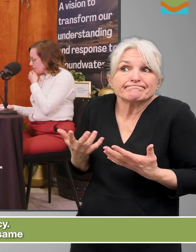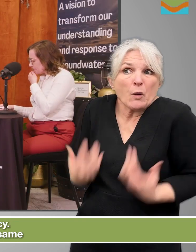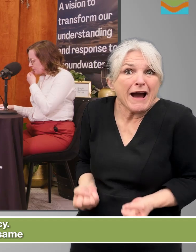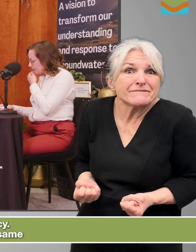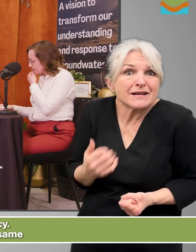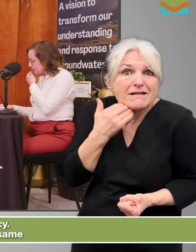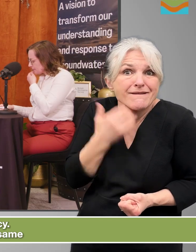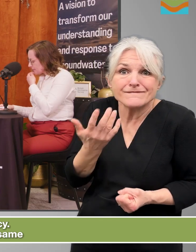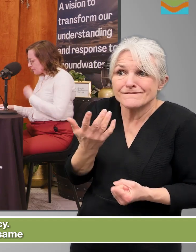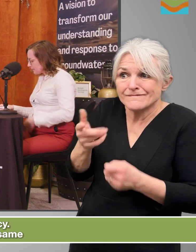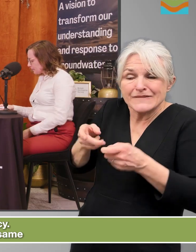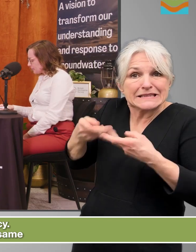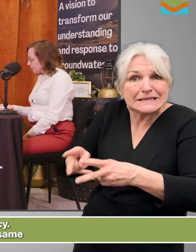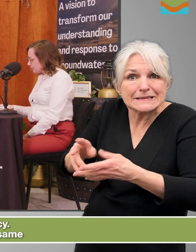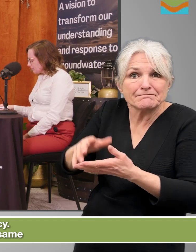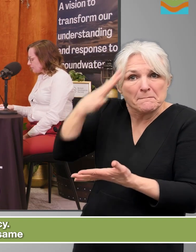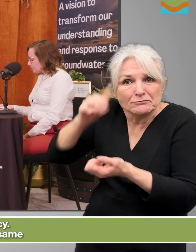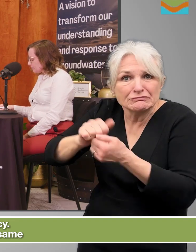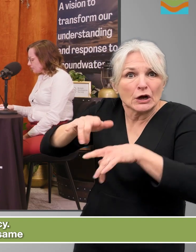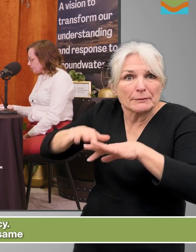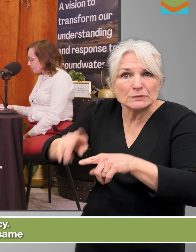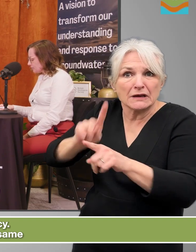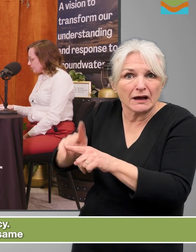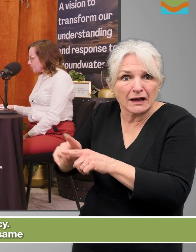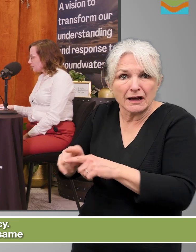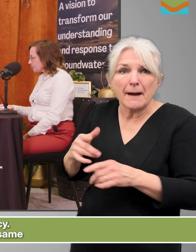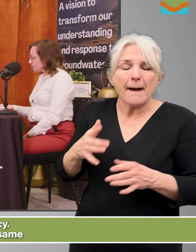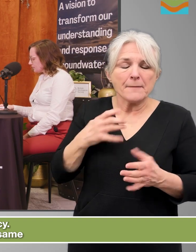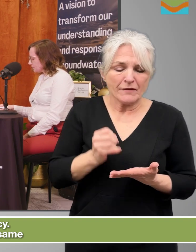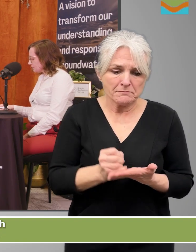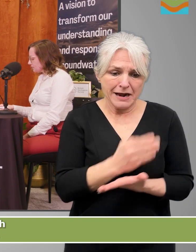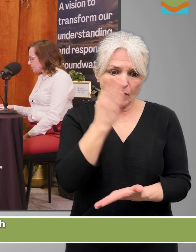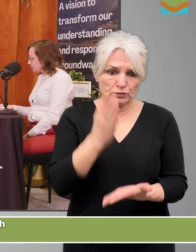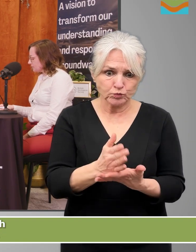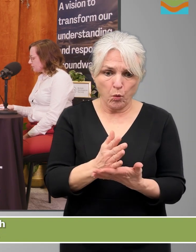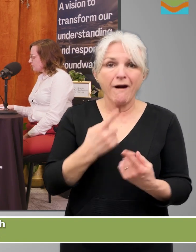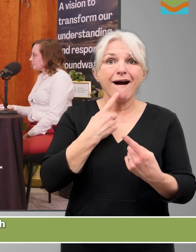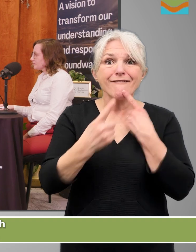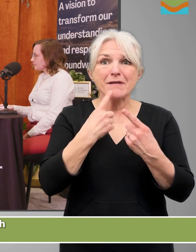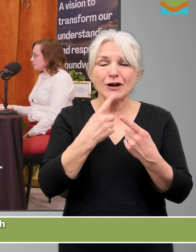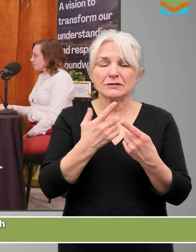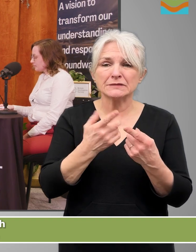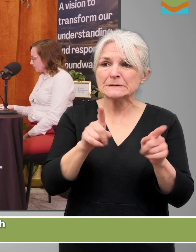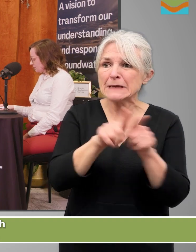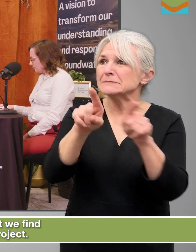different levels of accuracy. All data is calibrated to the same timeline if it goes through the same central point.